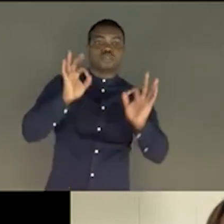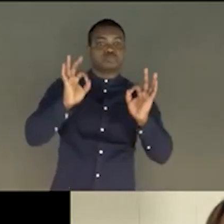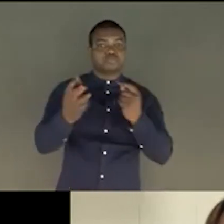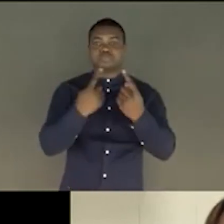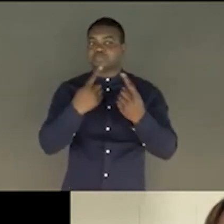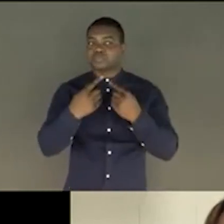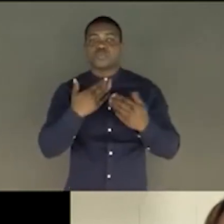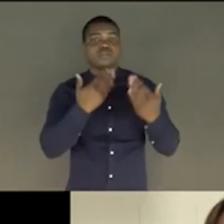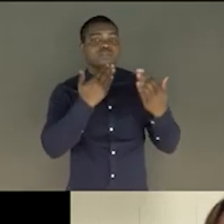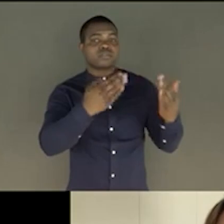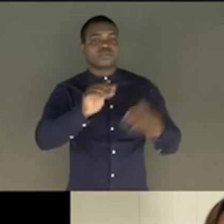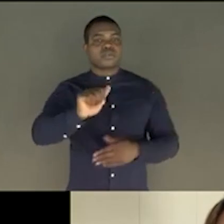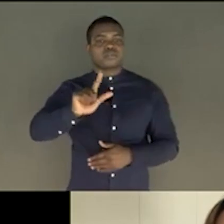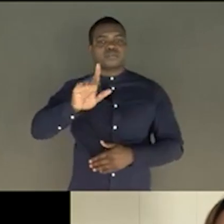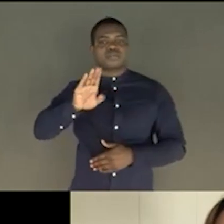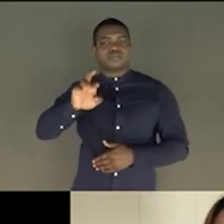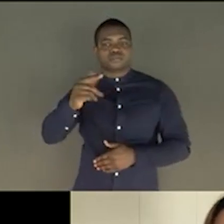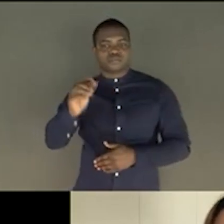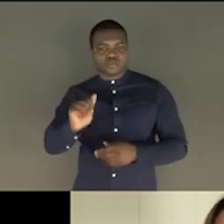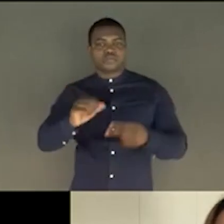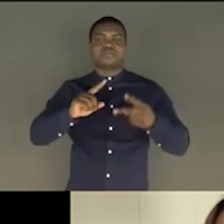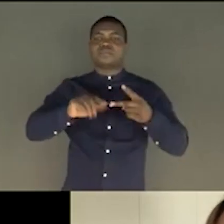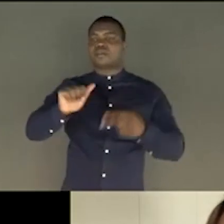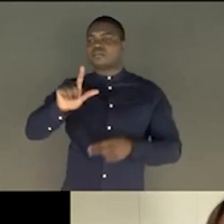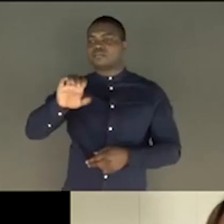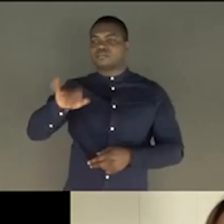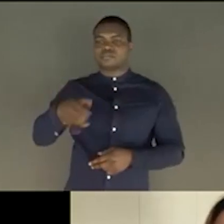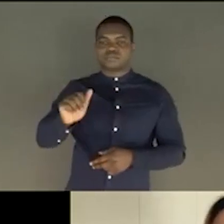providers, our captionists and interpreters that we have used today